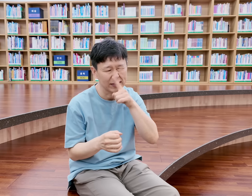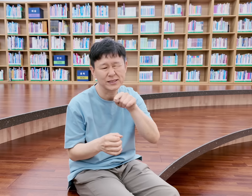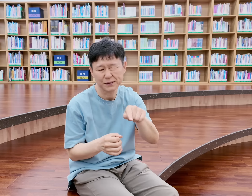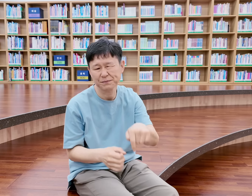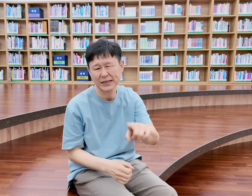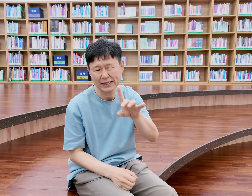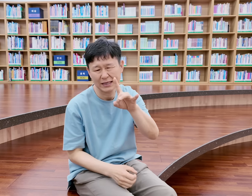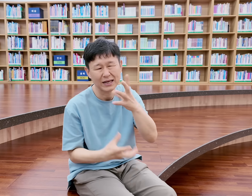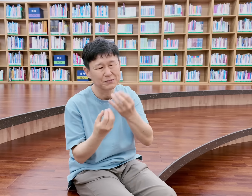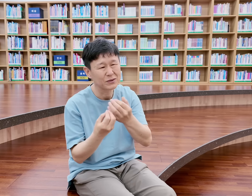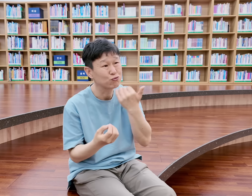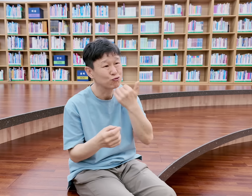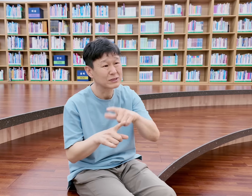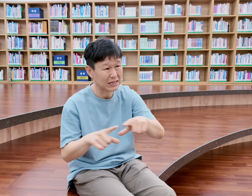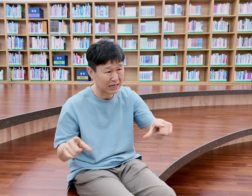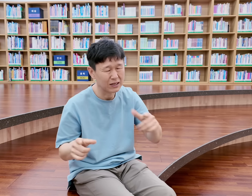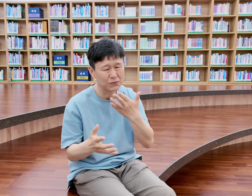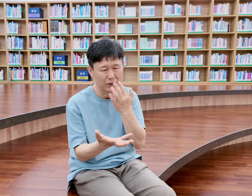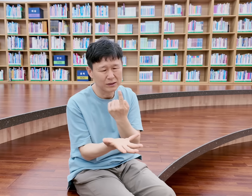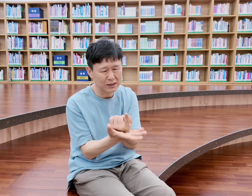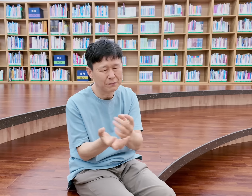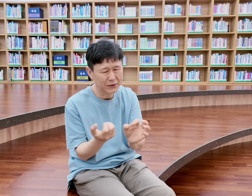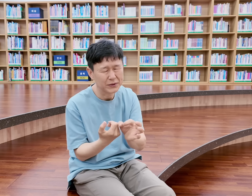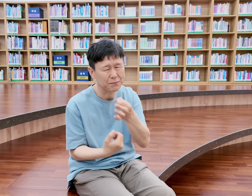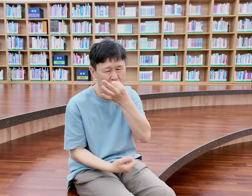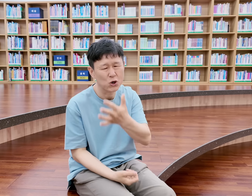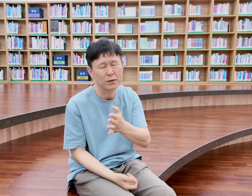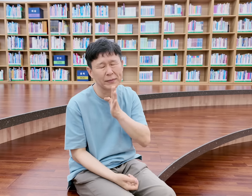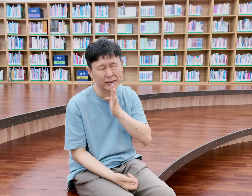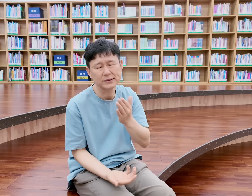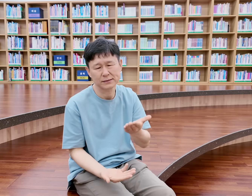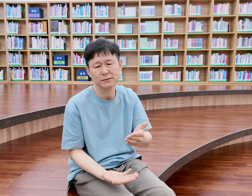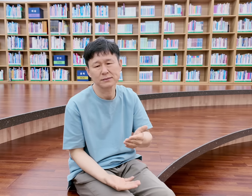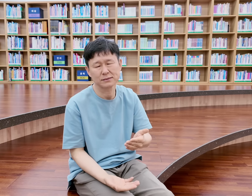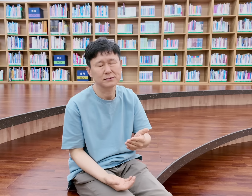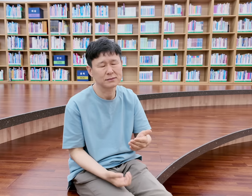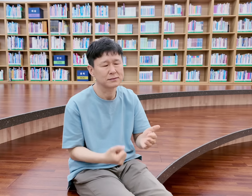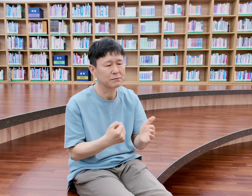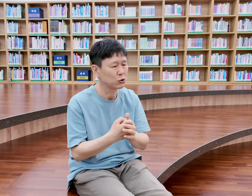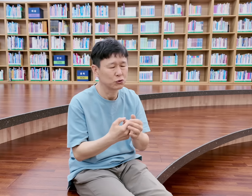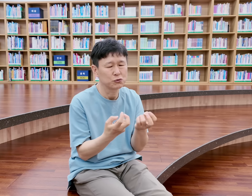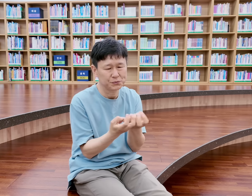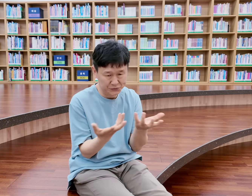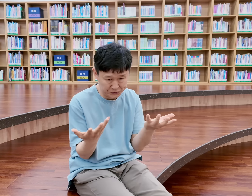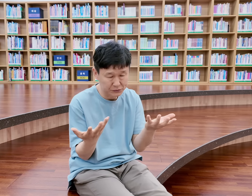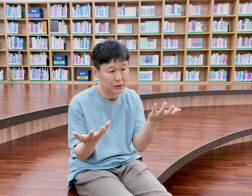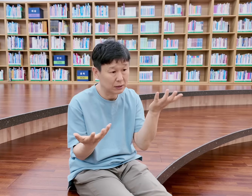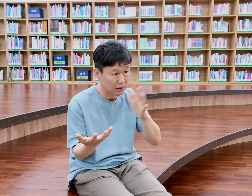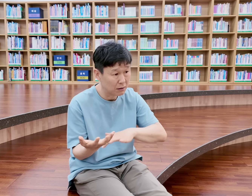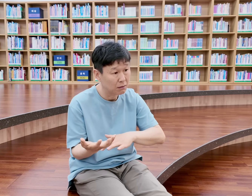I would say this is the only drawback. As a deaf person, it is not easy to work alone among hearing people. There may be some things that can't be helped,